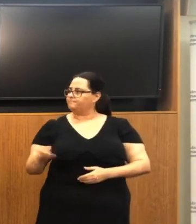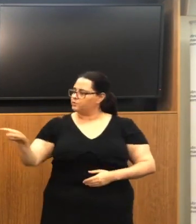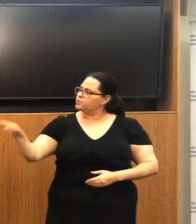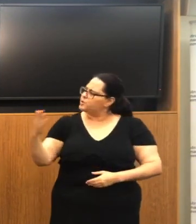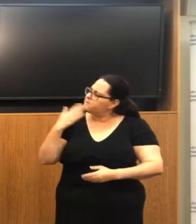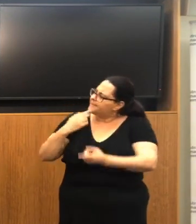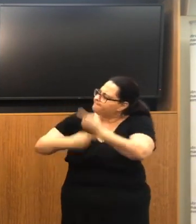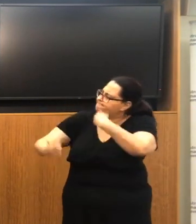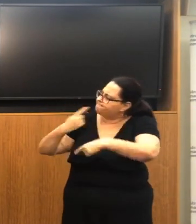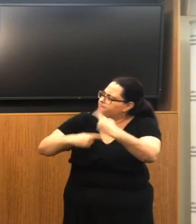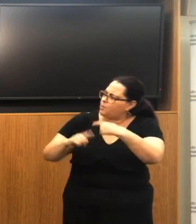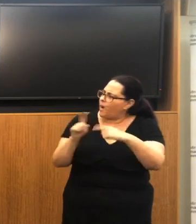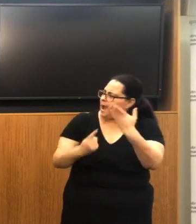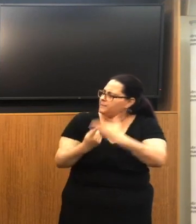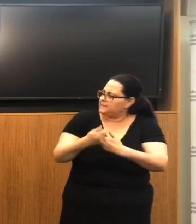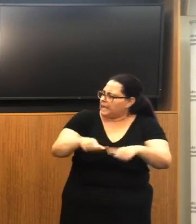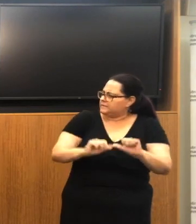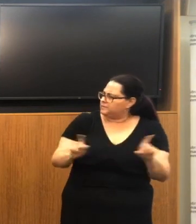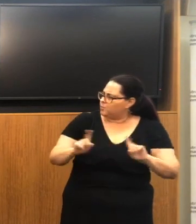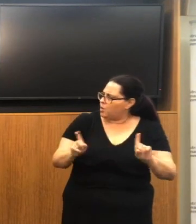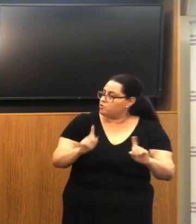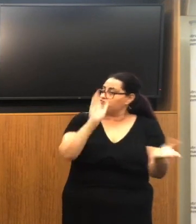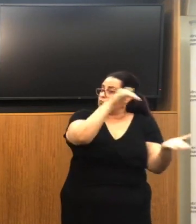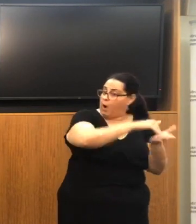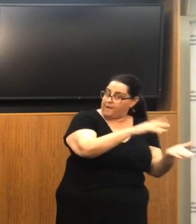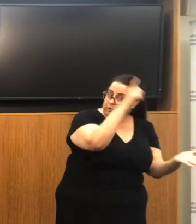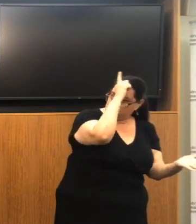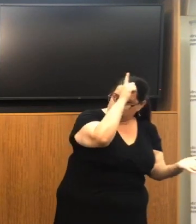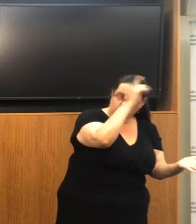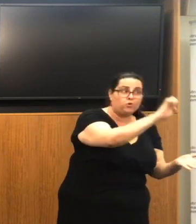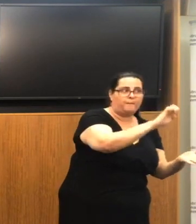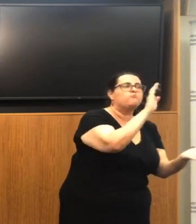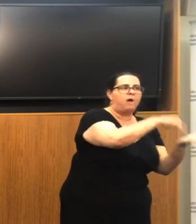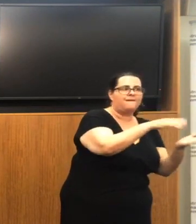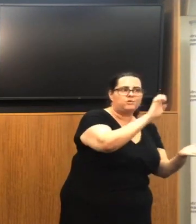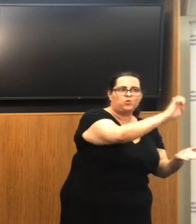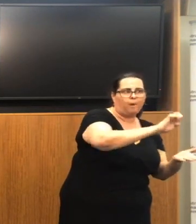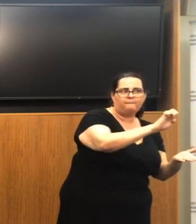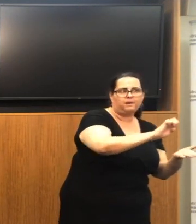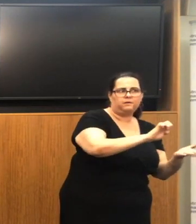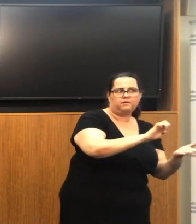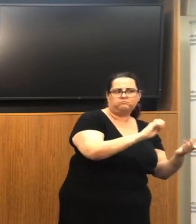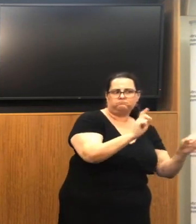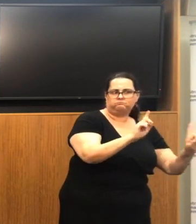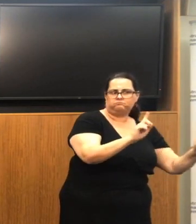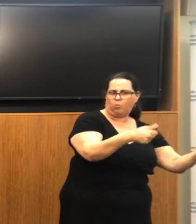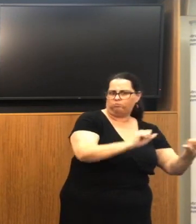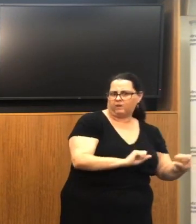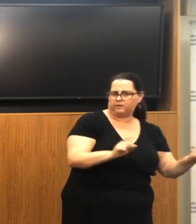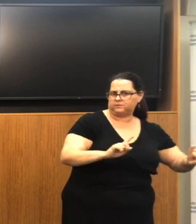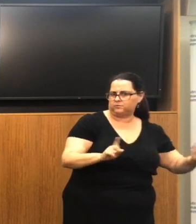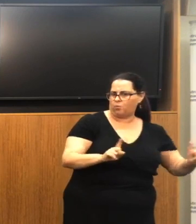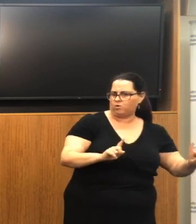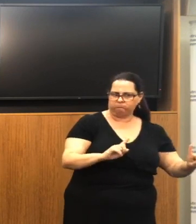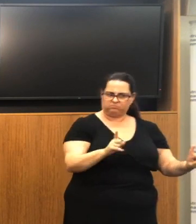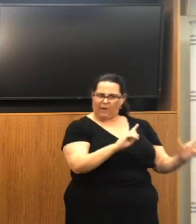the next part of your journey? So, you arrived in Europe, can you tell us what your experience was